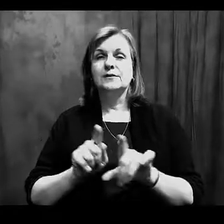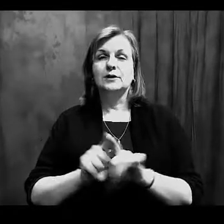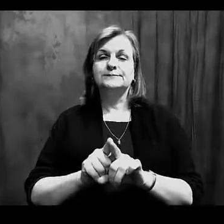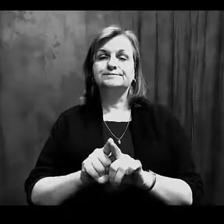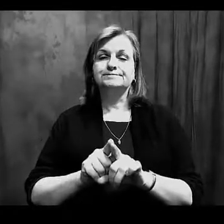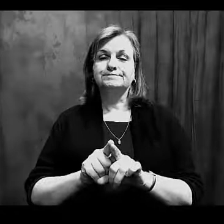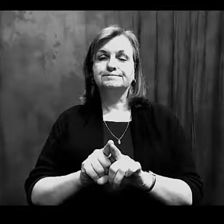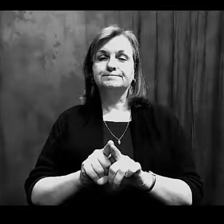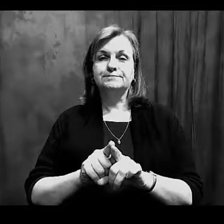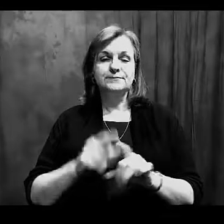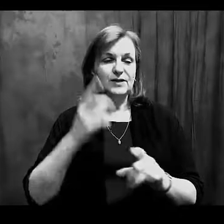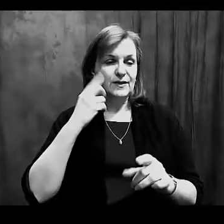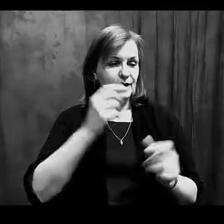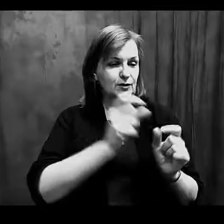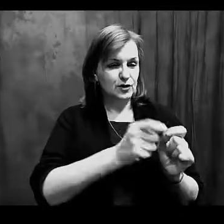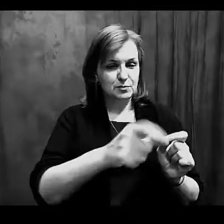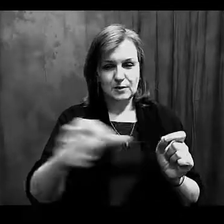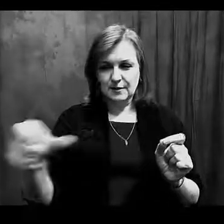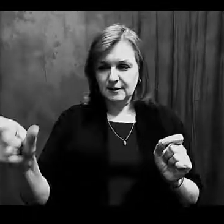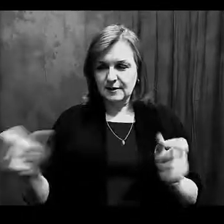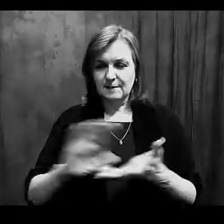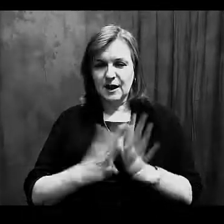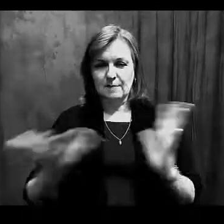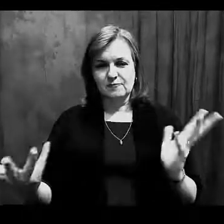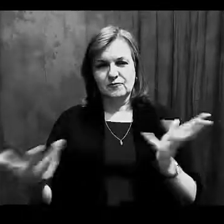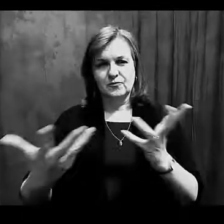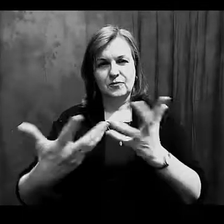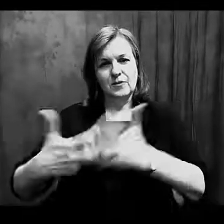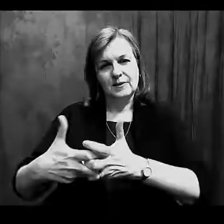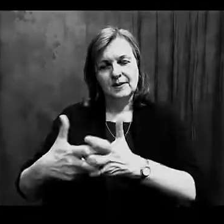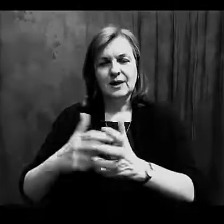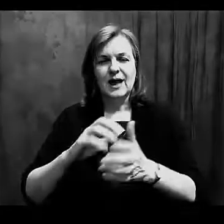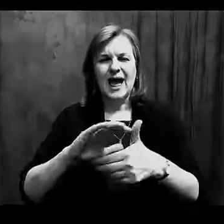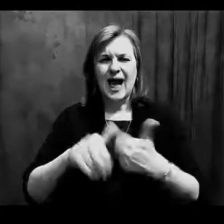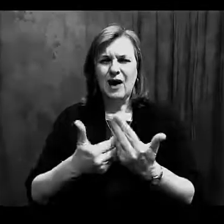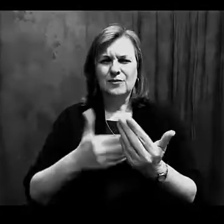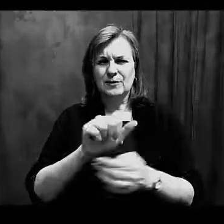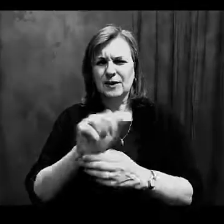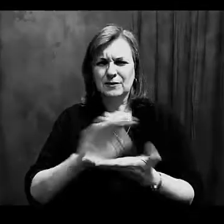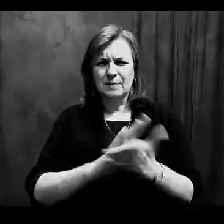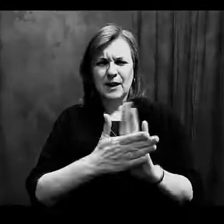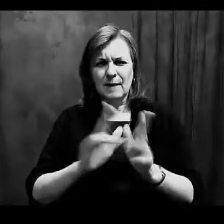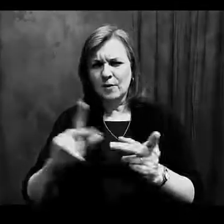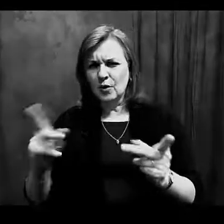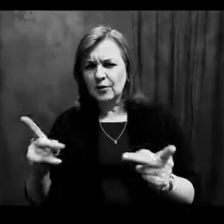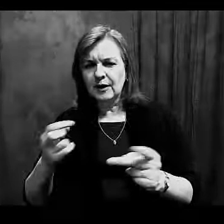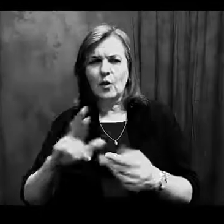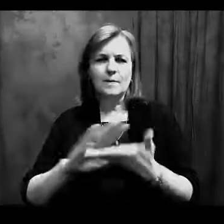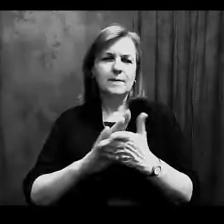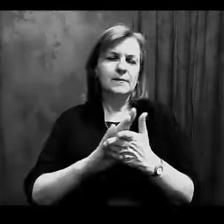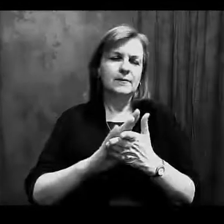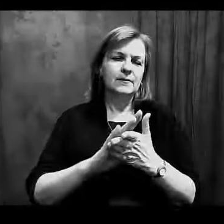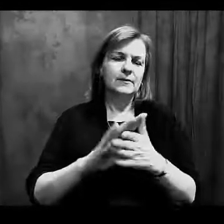we also have to think about putting these together then into those polymer so into proteins and DNA and RNA